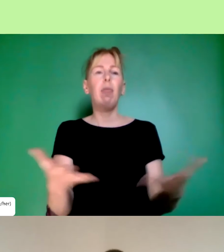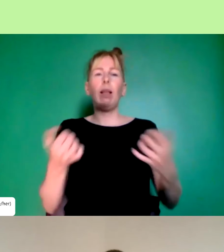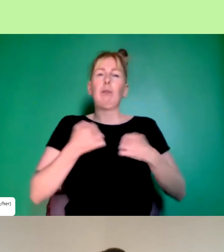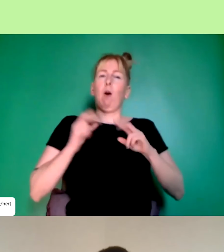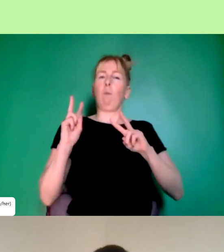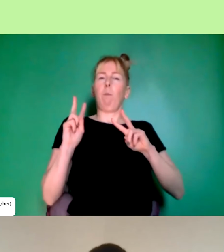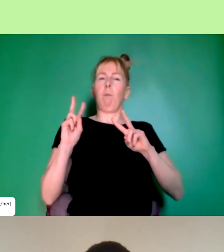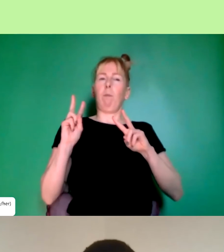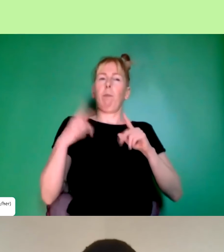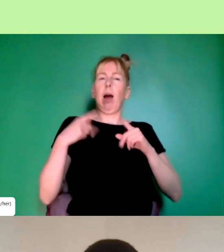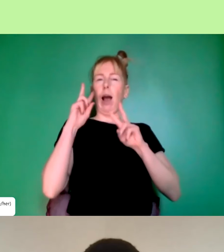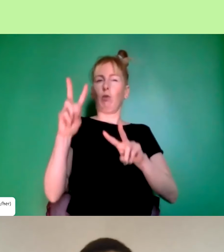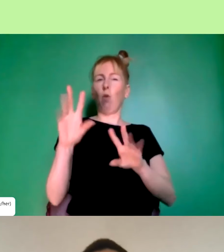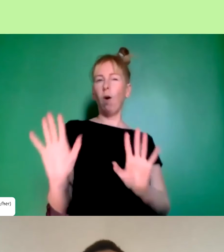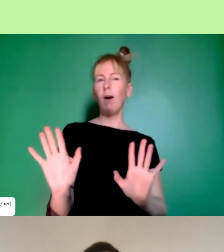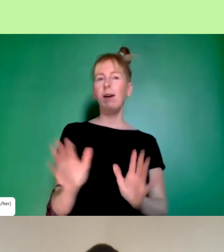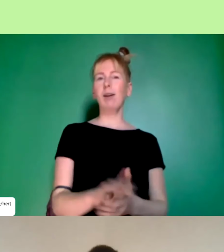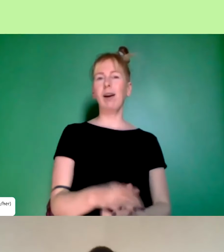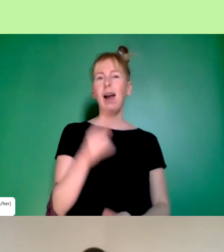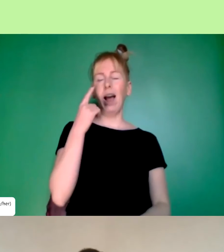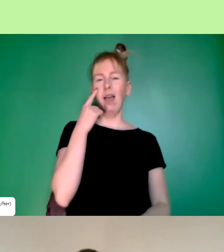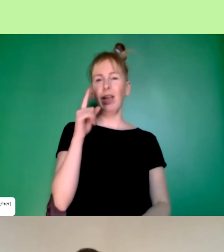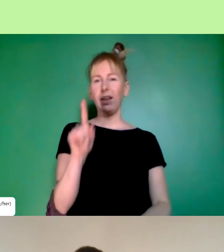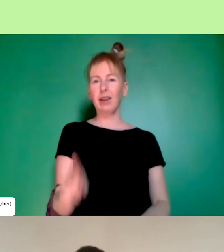because I just want to bring in other people's questions – mine are not that important,